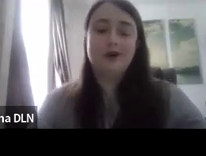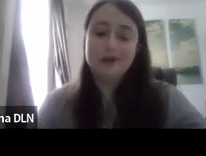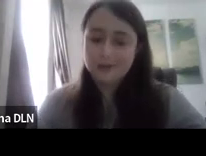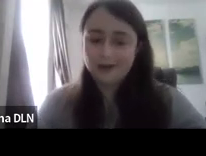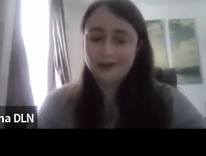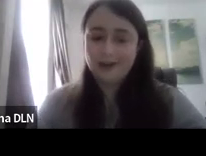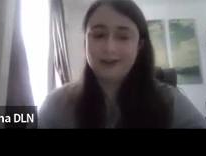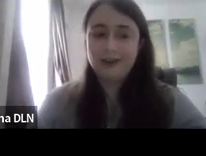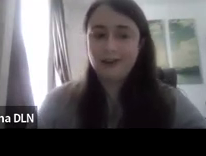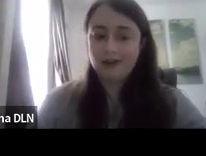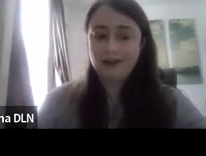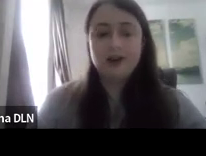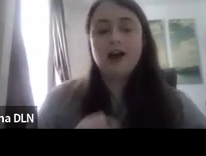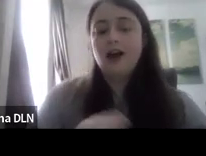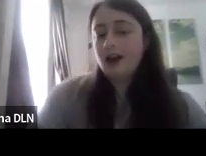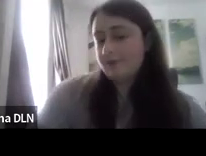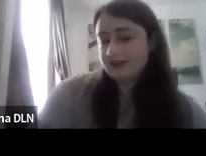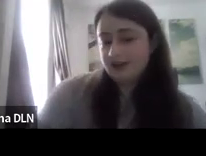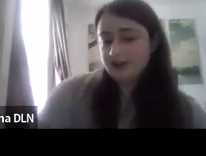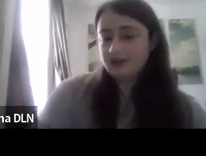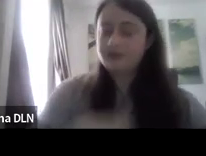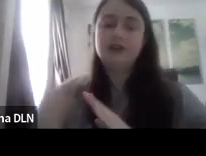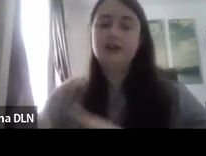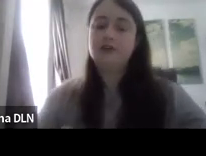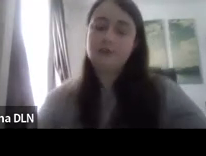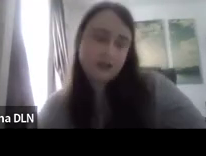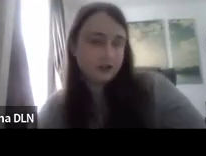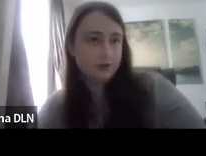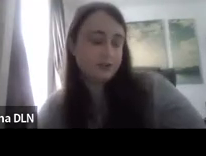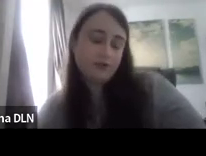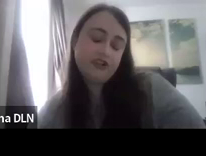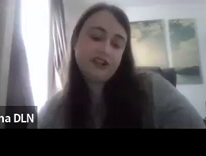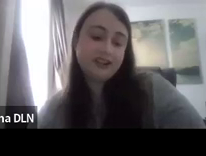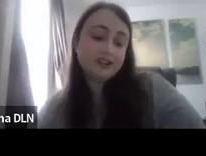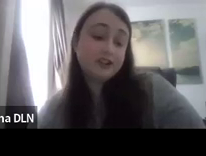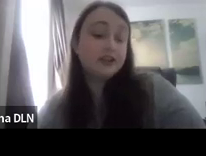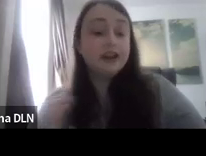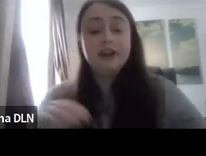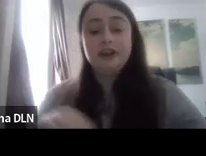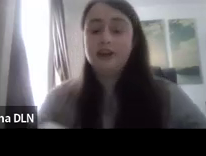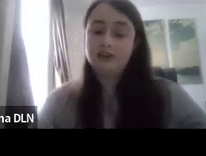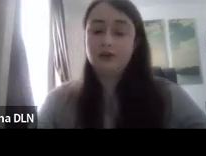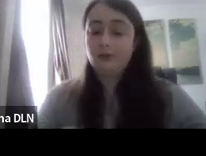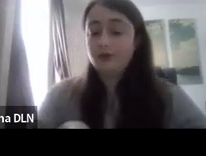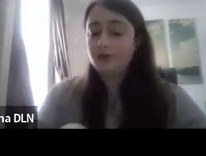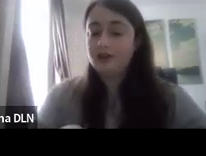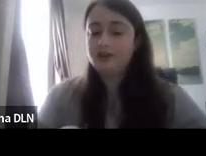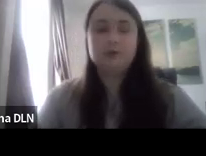got across my degrees included hybrid sessions, accommodation with a smaller shared kitchen, catch up on multiple lectures